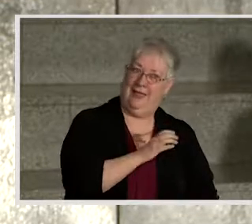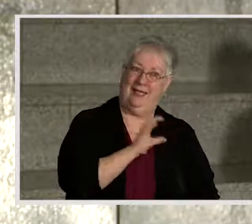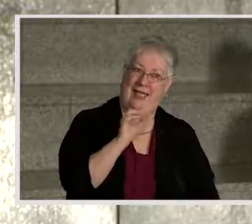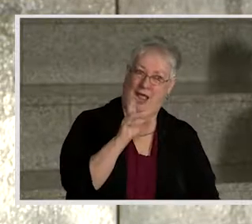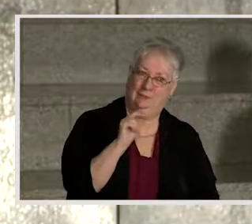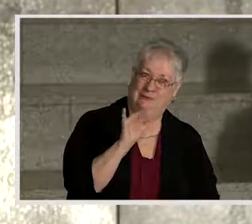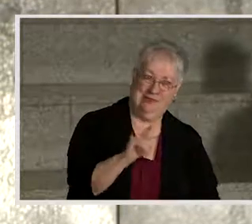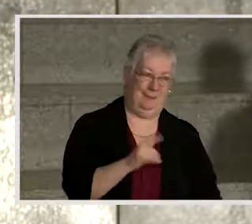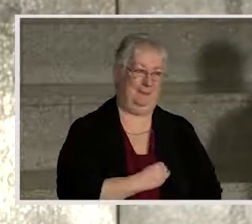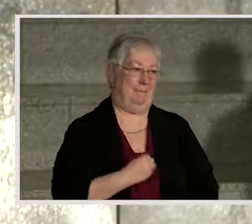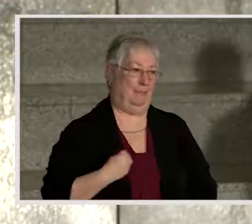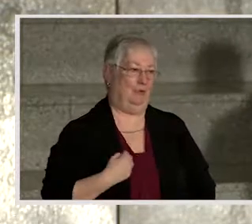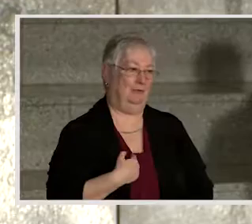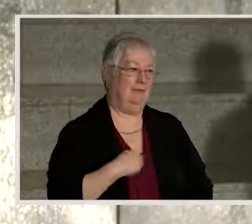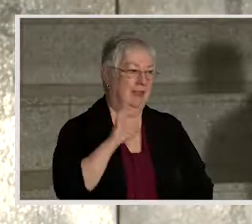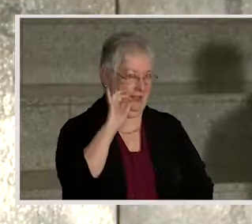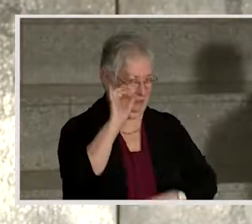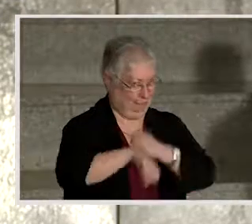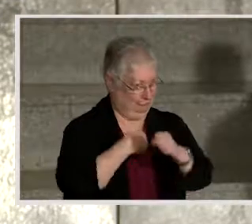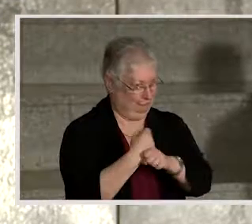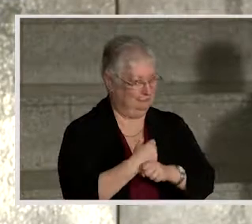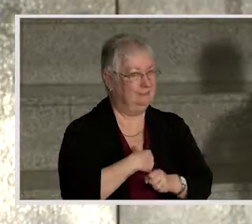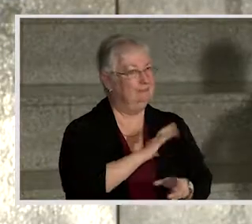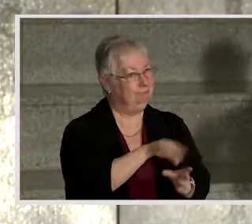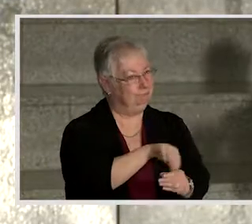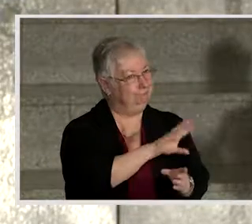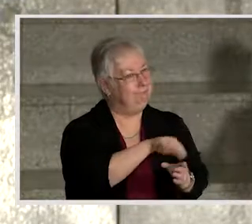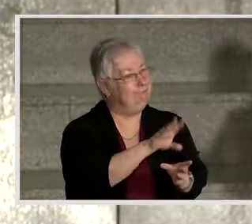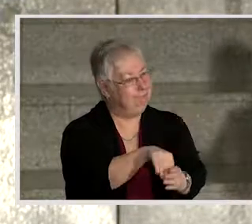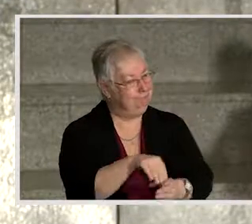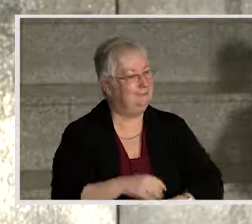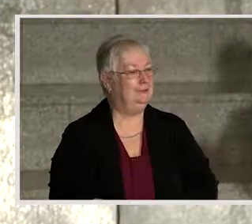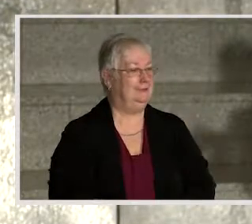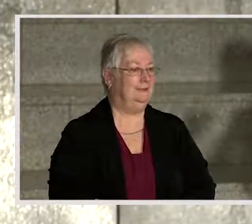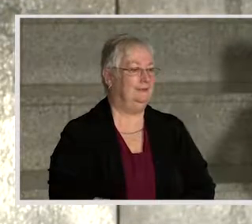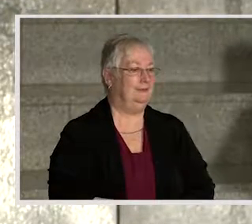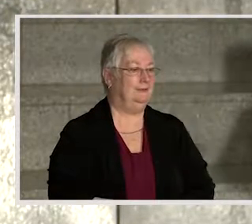BE VERY FRUSTRATED AT THE WHOLE PROCESS BECAUSE THE MAYOR WOULD